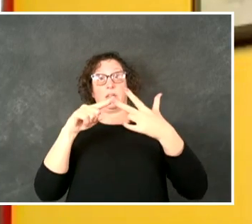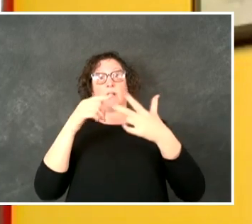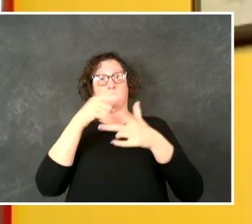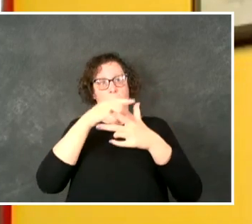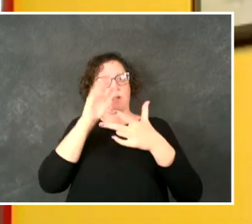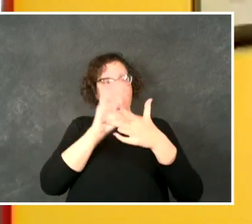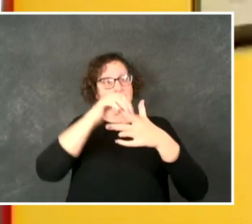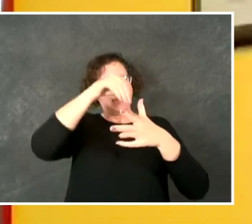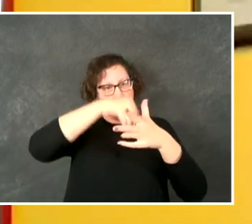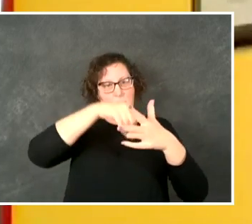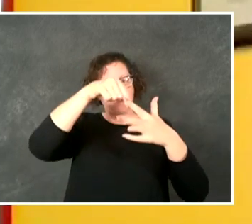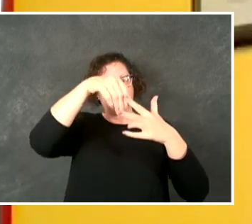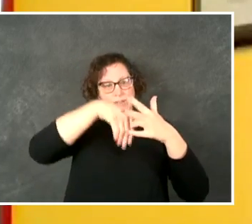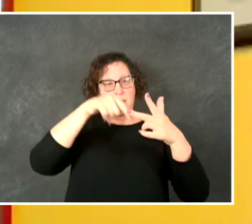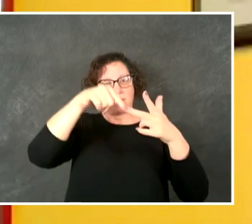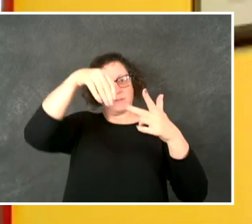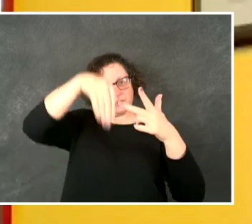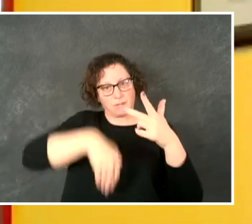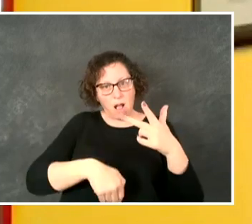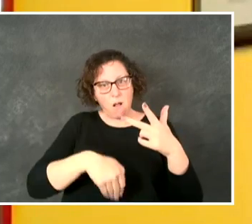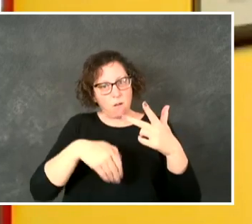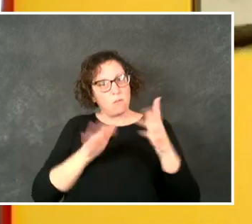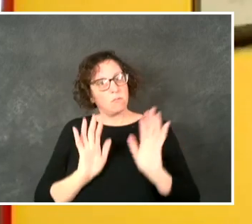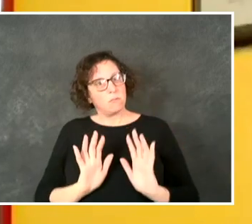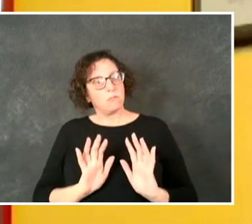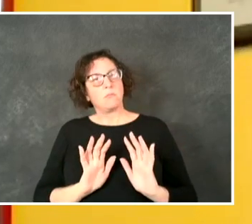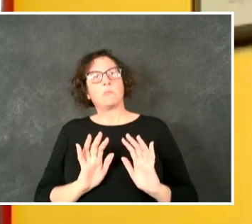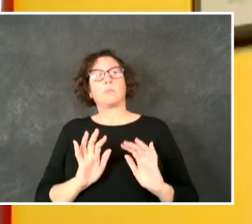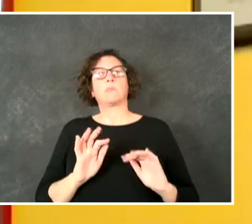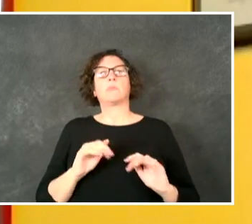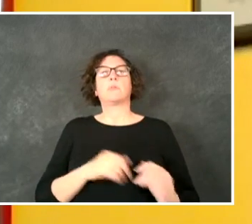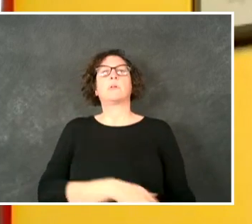THE MOST IMPORTANT MESSAGE